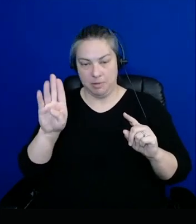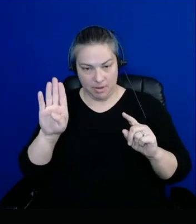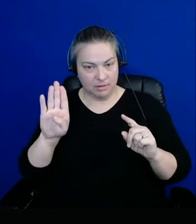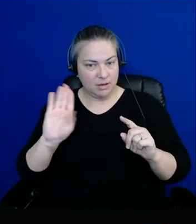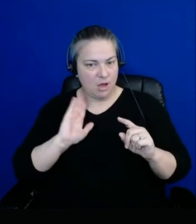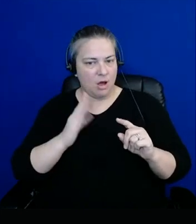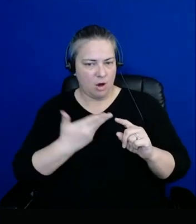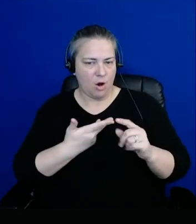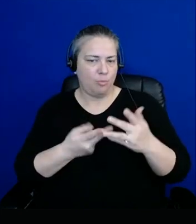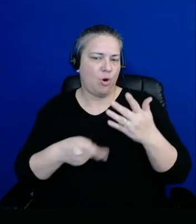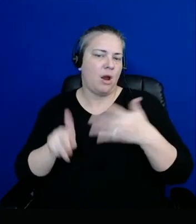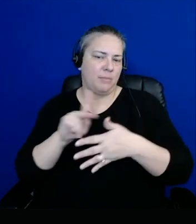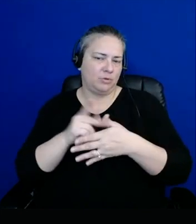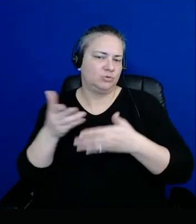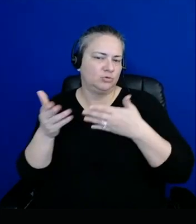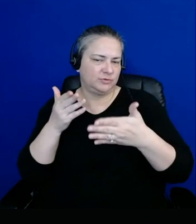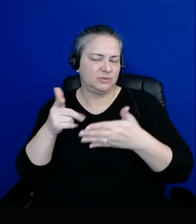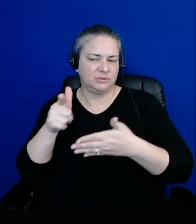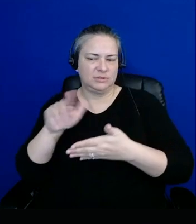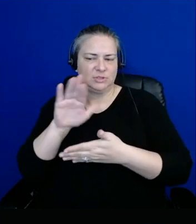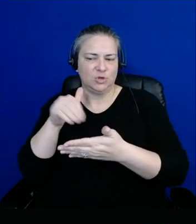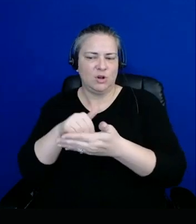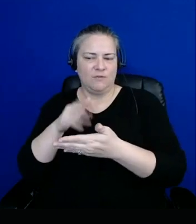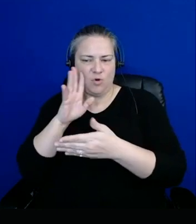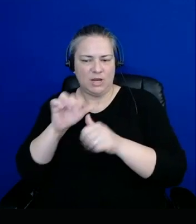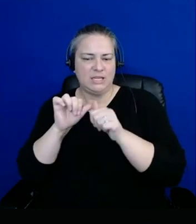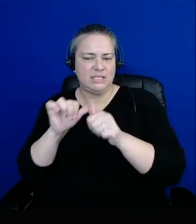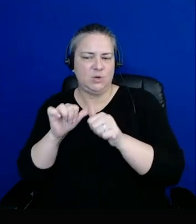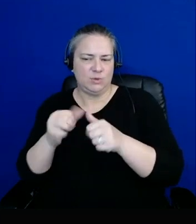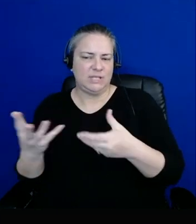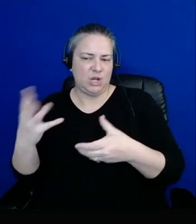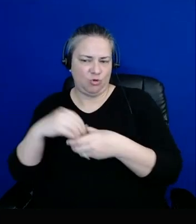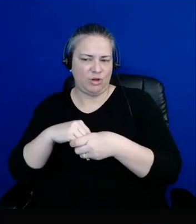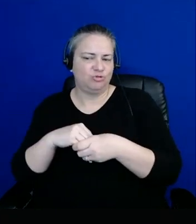pull request workflow being central to our continuous integration.